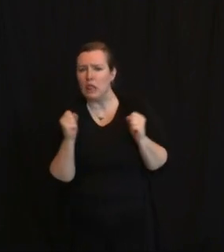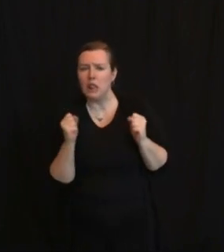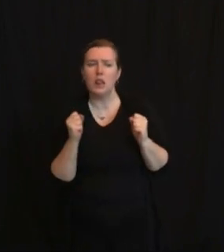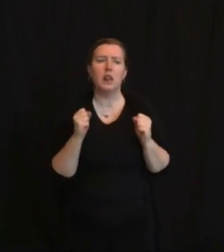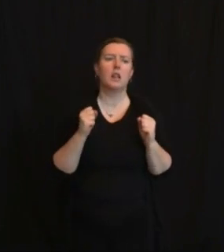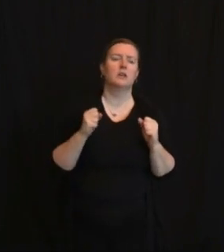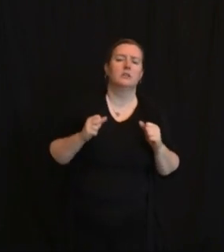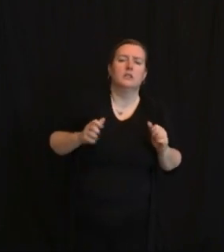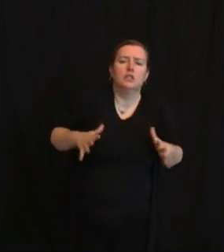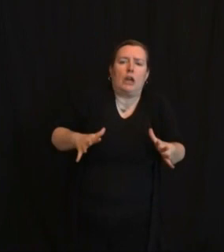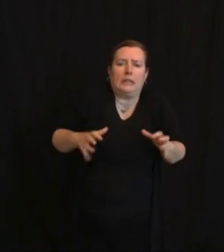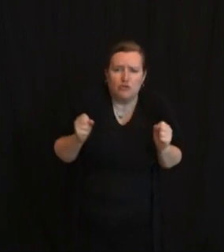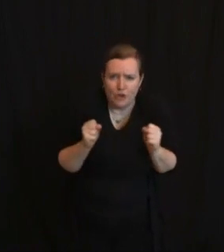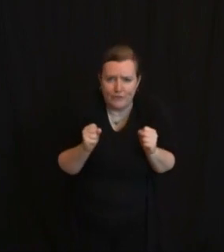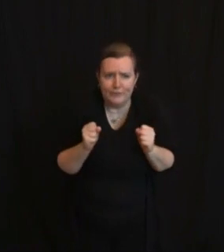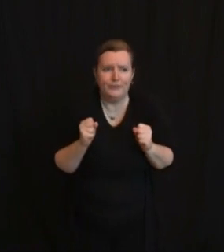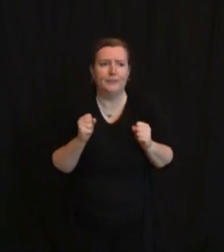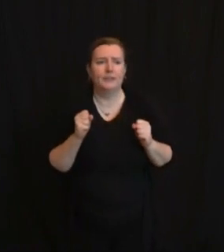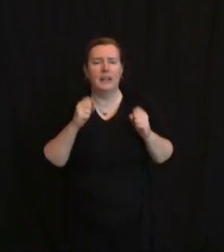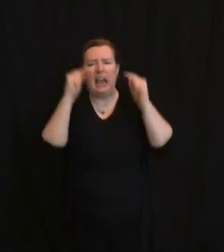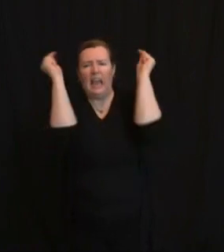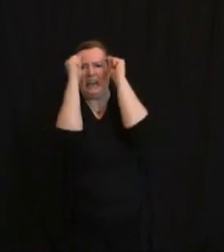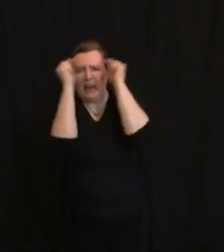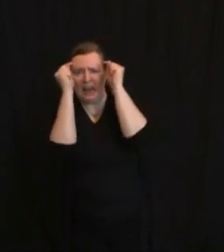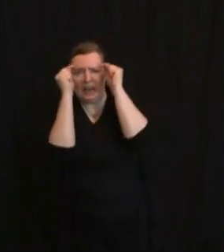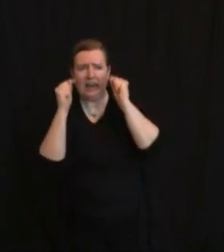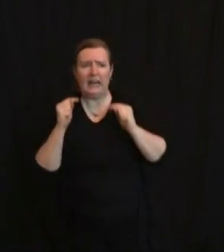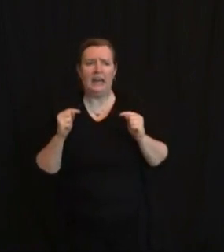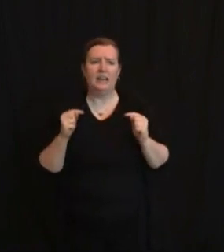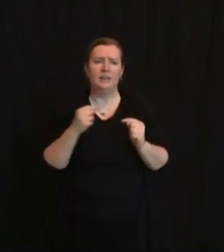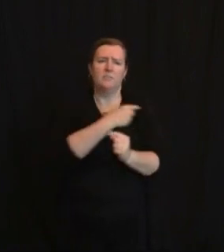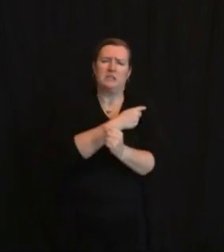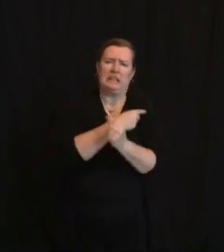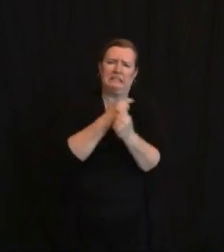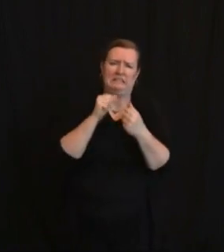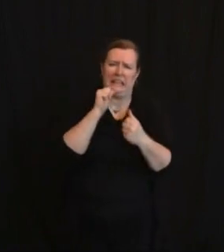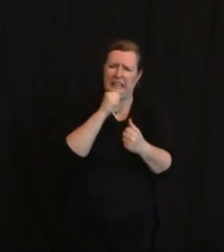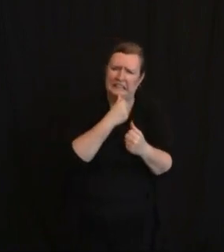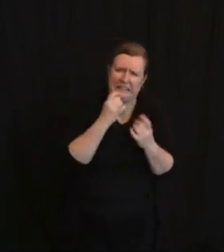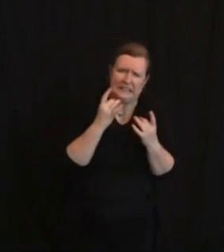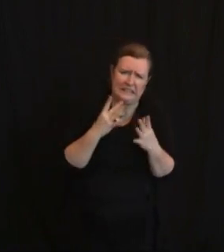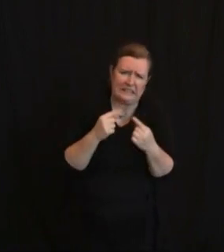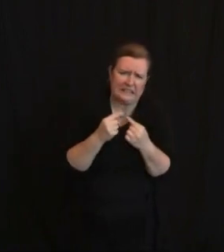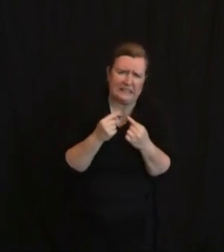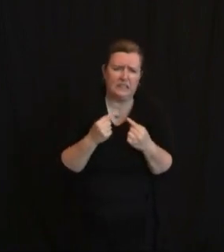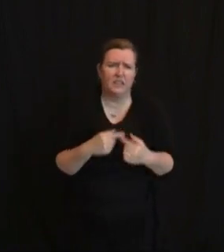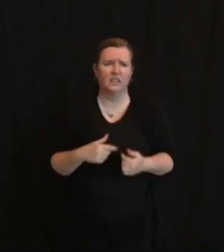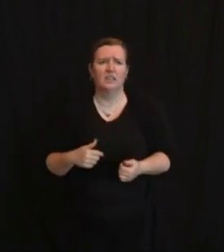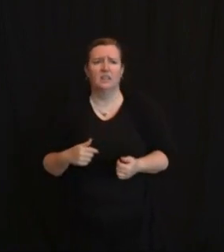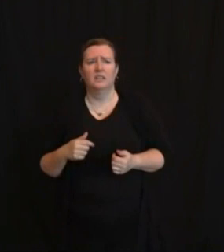THE CDC HAS UPDATED THE LIST OF COVID-19 SYMPTOMS TO INCLUDE CHILLS, SHAKING WITH CHILLS